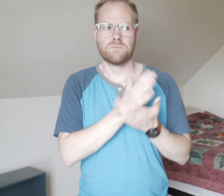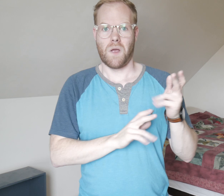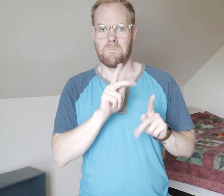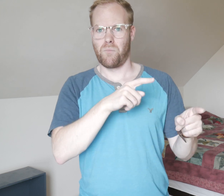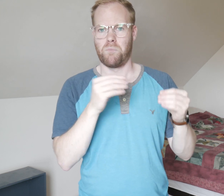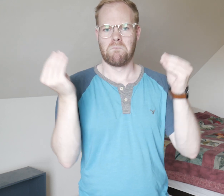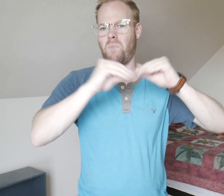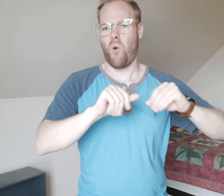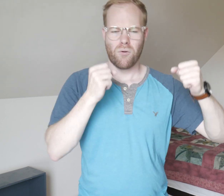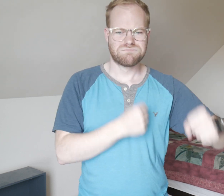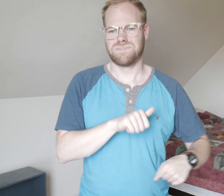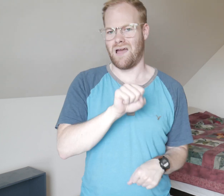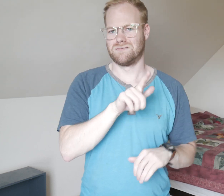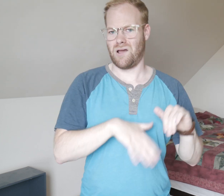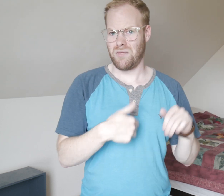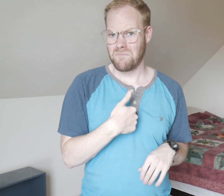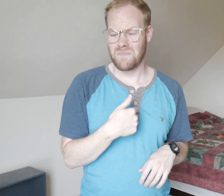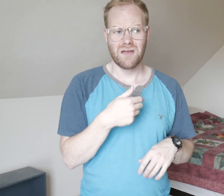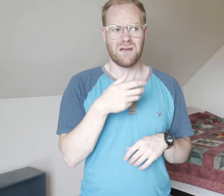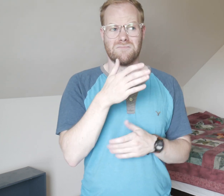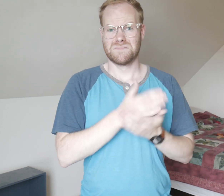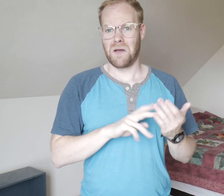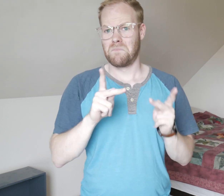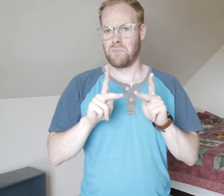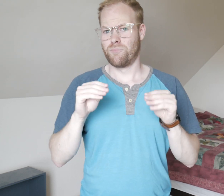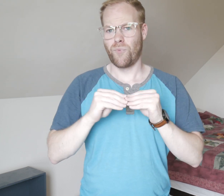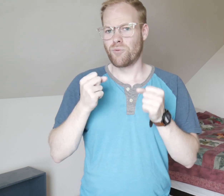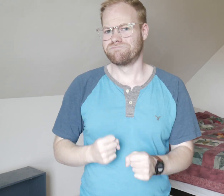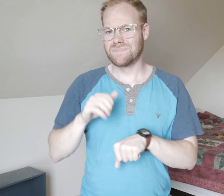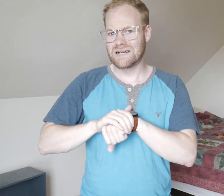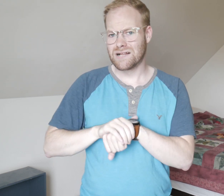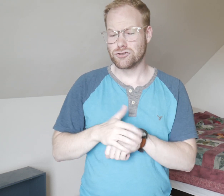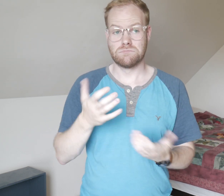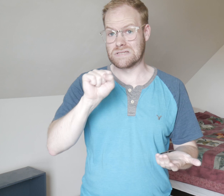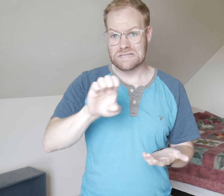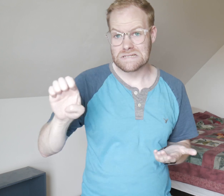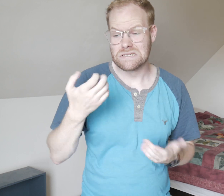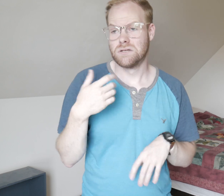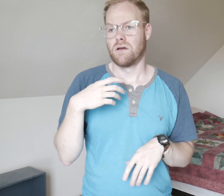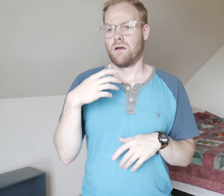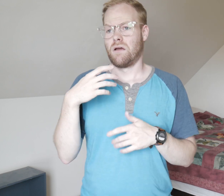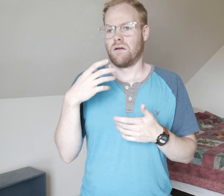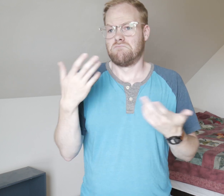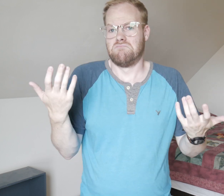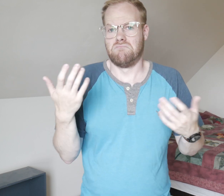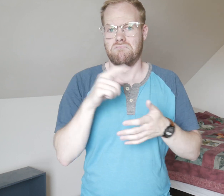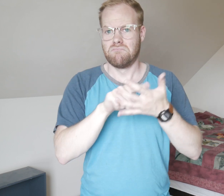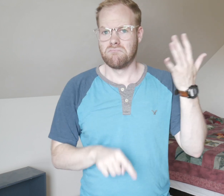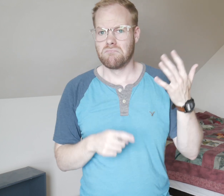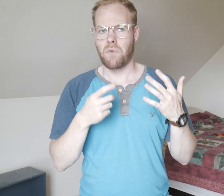Some people are more strongly ASL than I am, some people are more English, or use SEE. All of that.